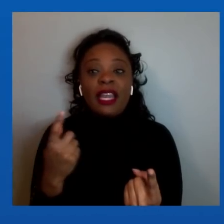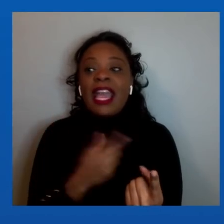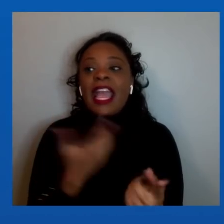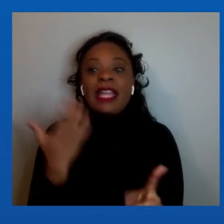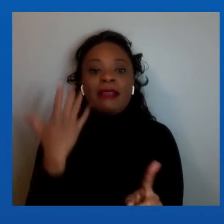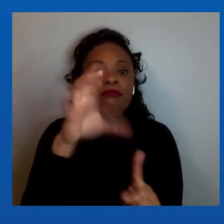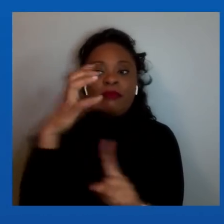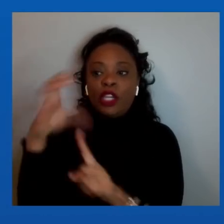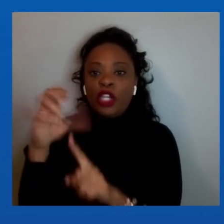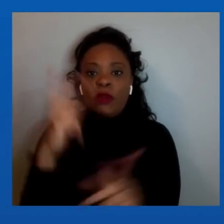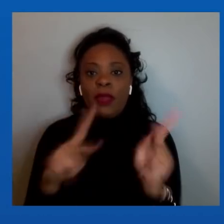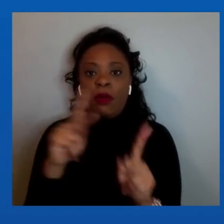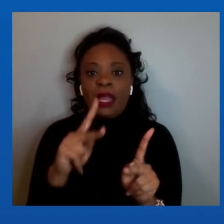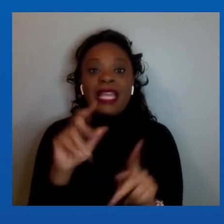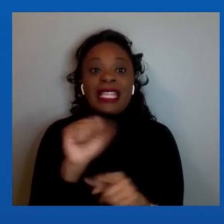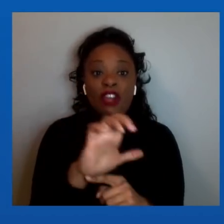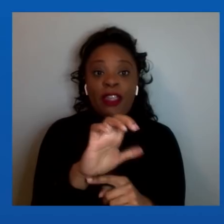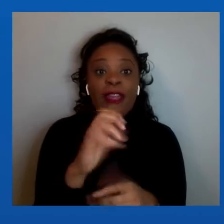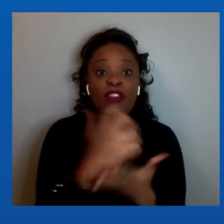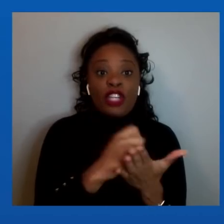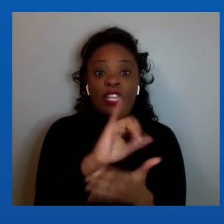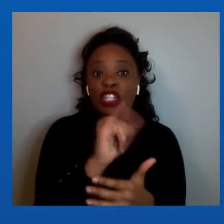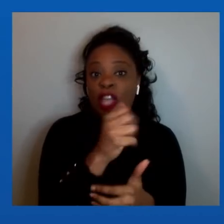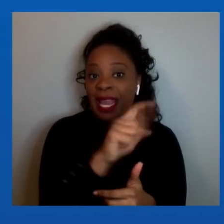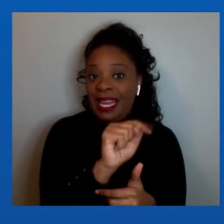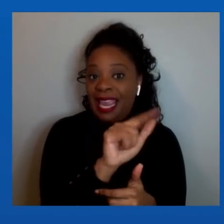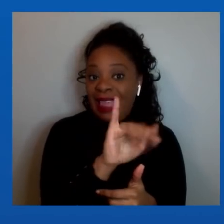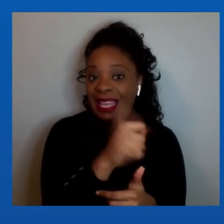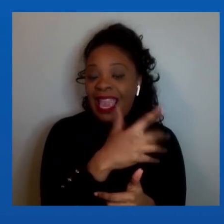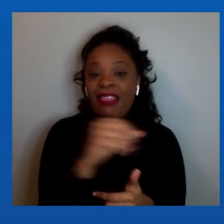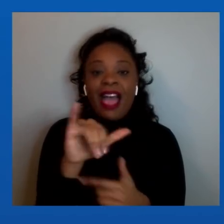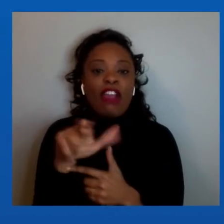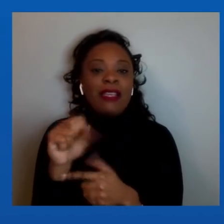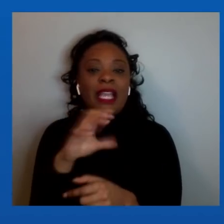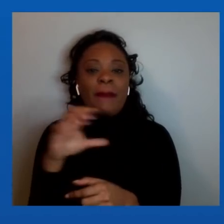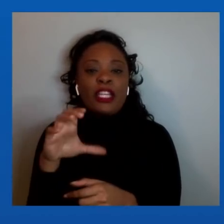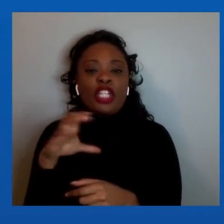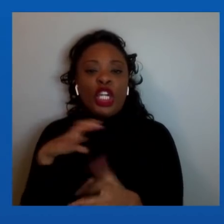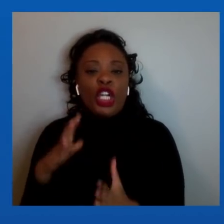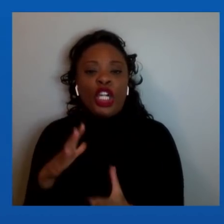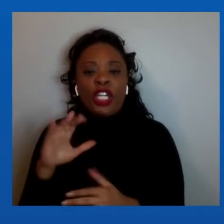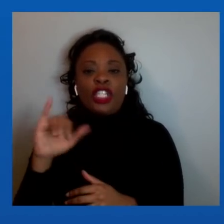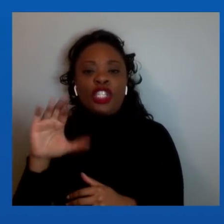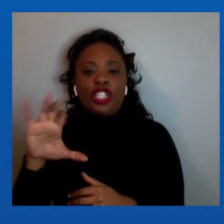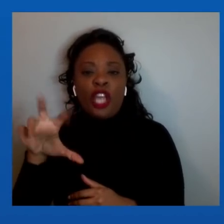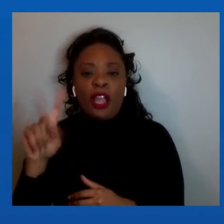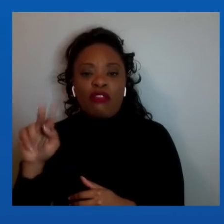Janet Yellen and the IRS Commissioner Chuck Rettig. And I want to thank both of them for their commitment